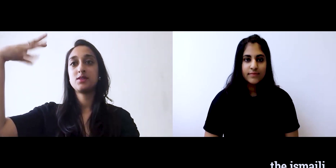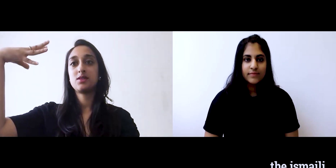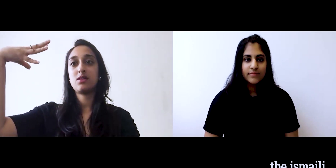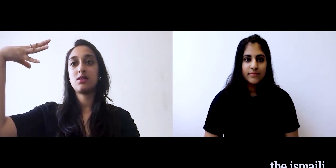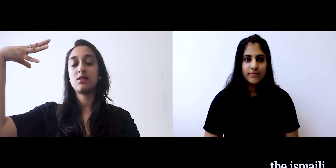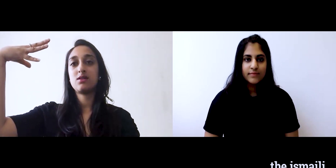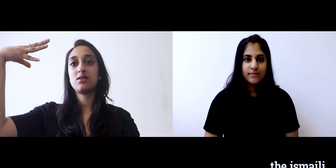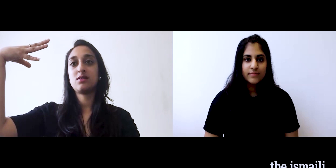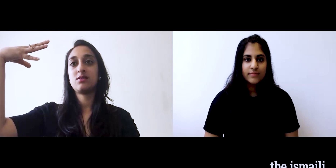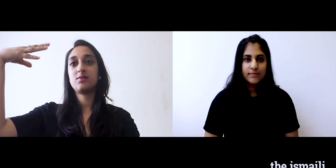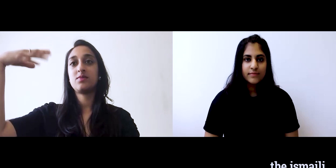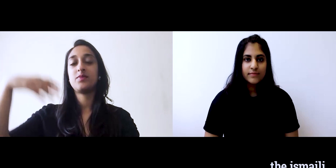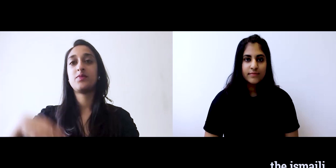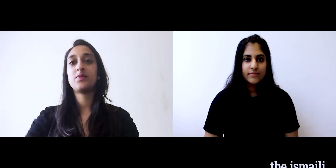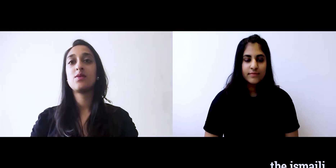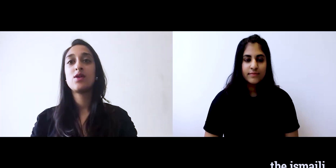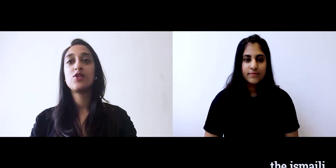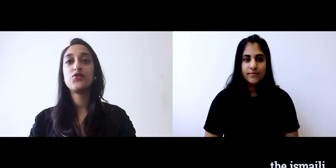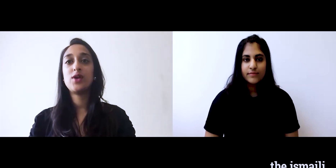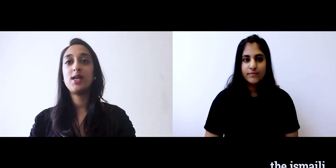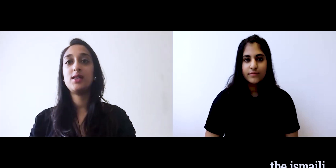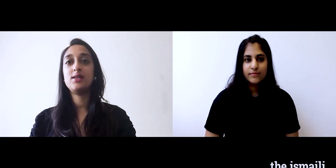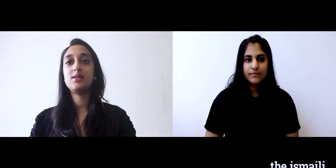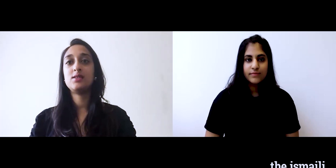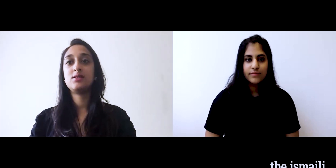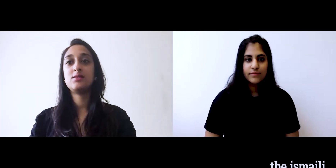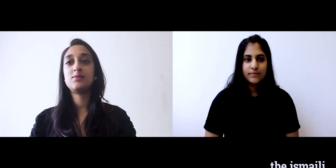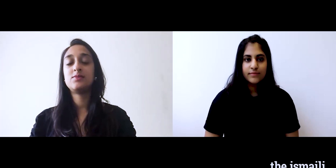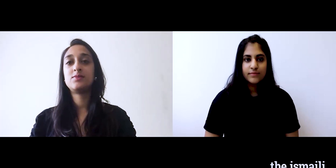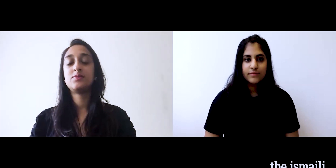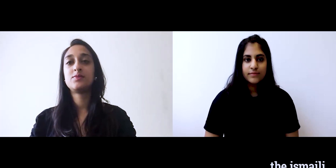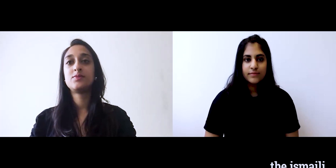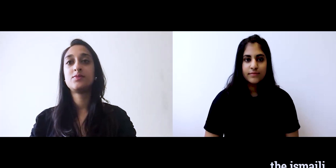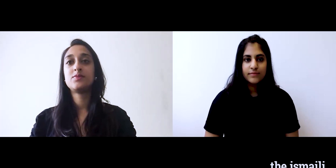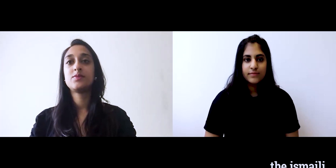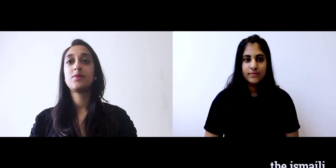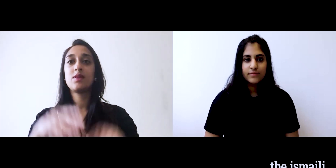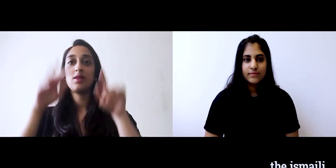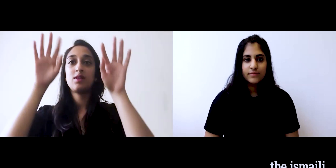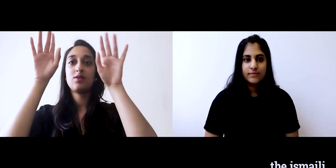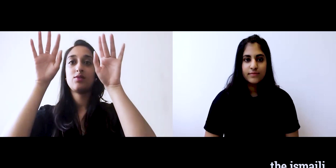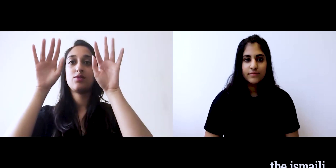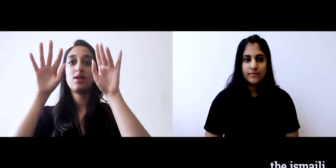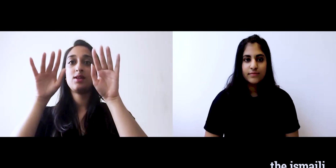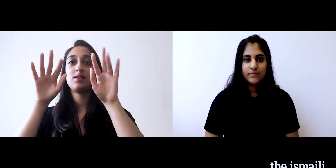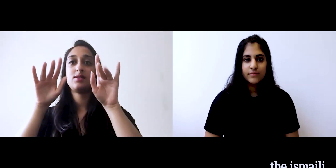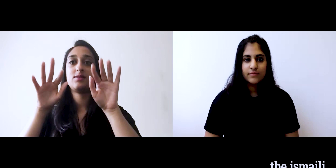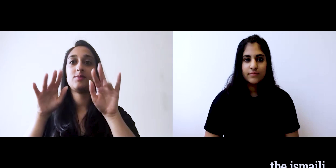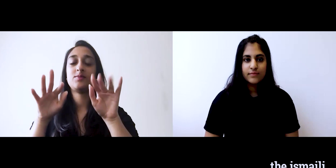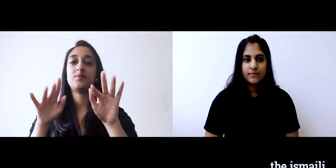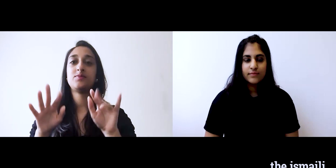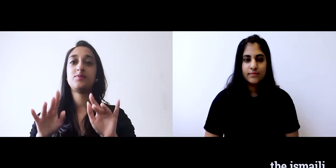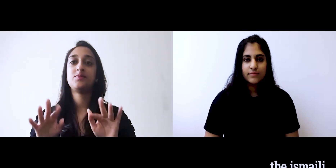Sun Rain, rain